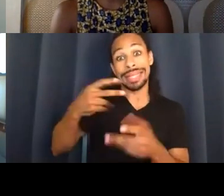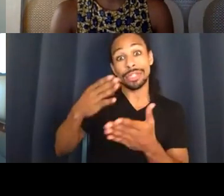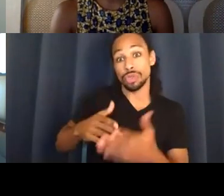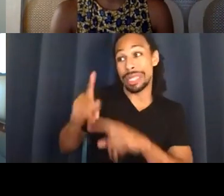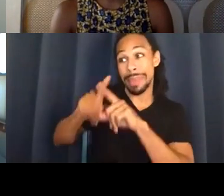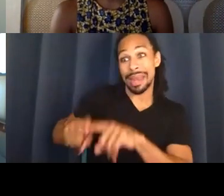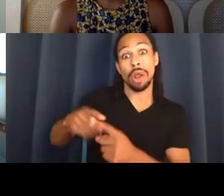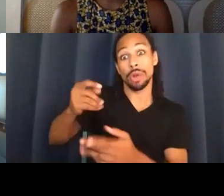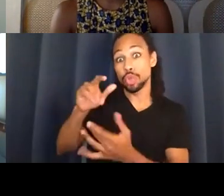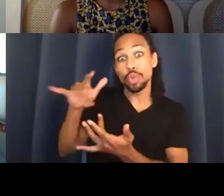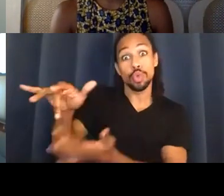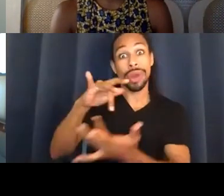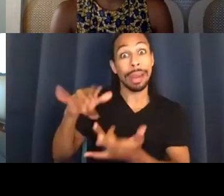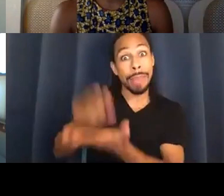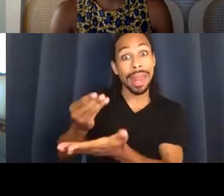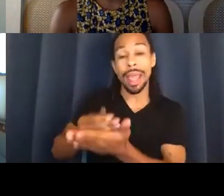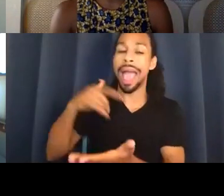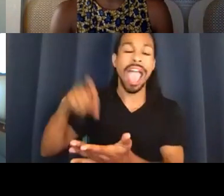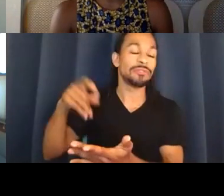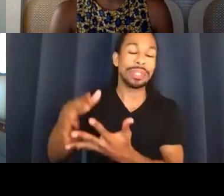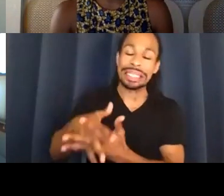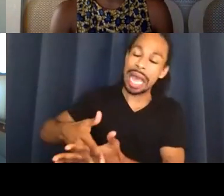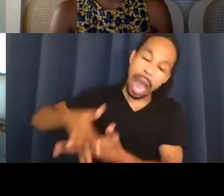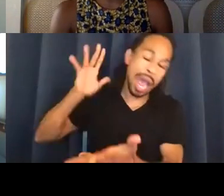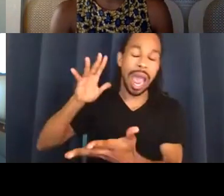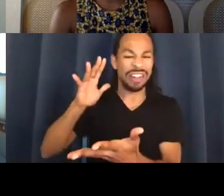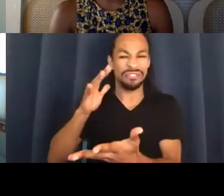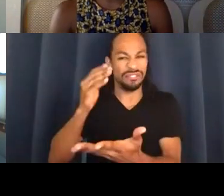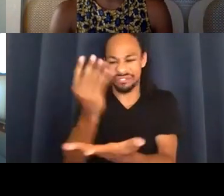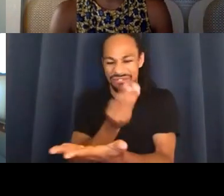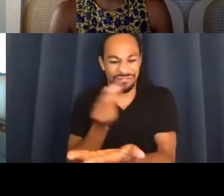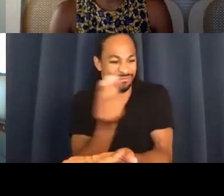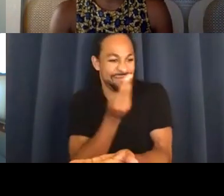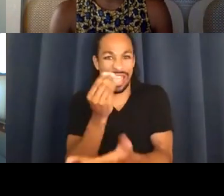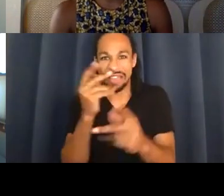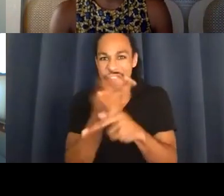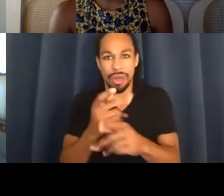know the answer to how I make that happen, but that is the only way